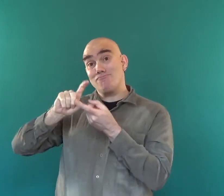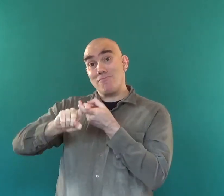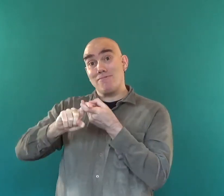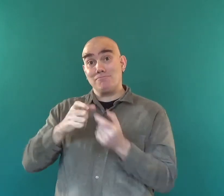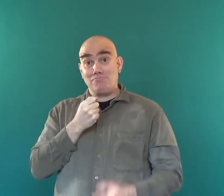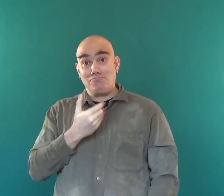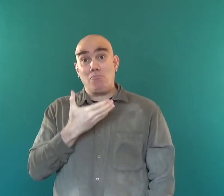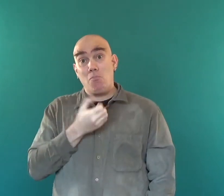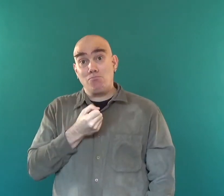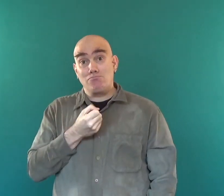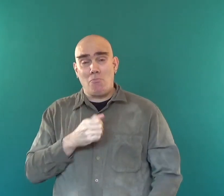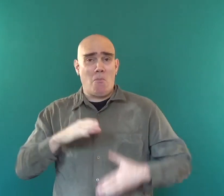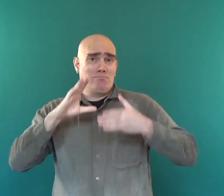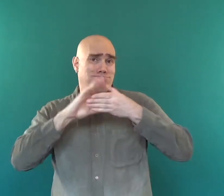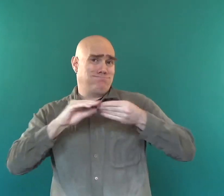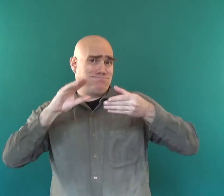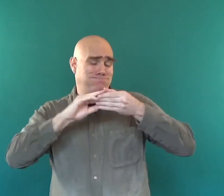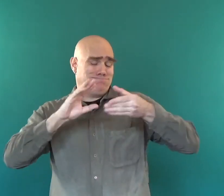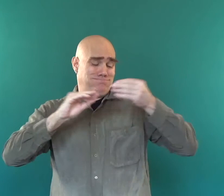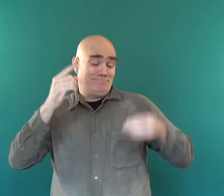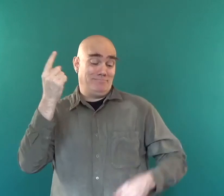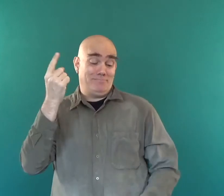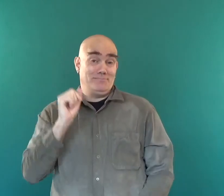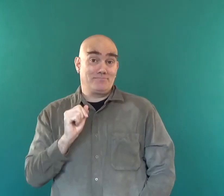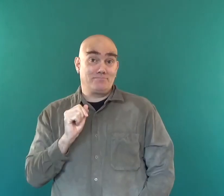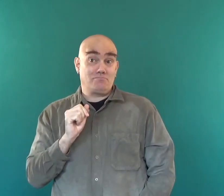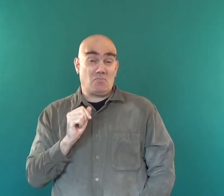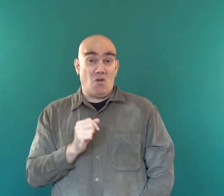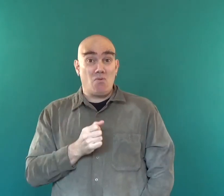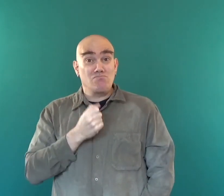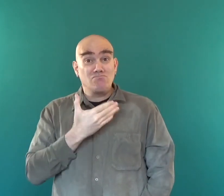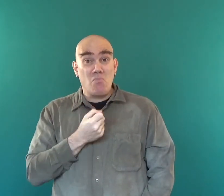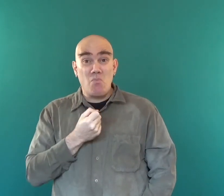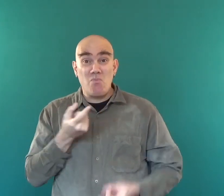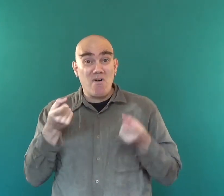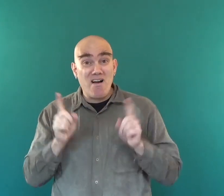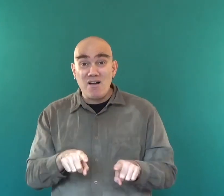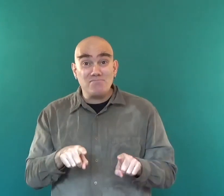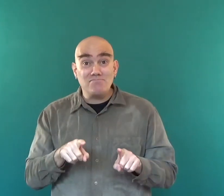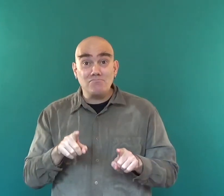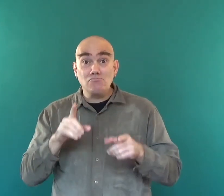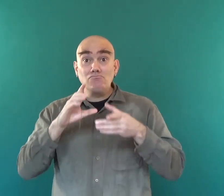the toad to tell him a story. The toad could not think